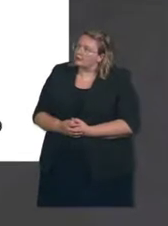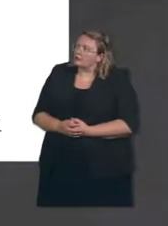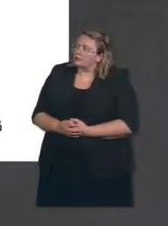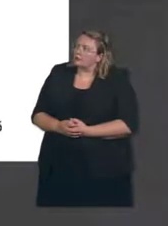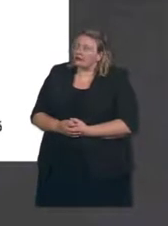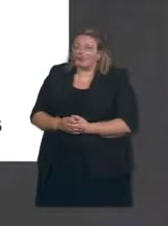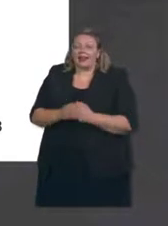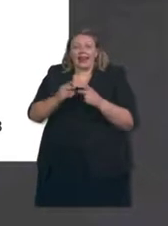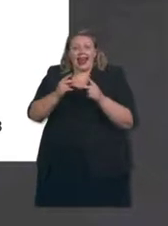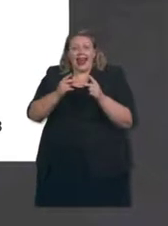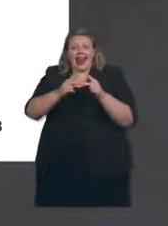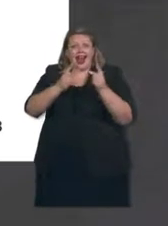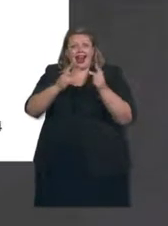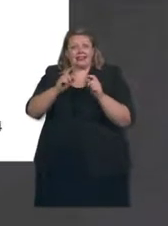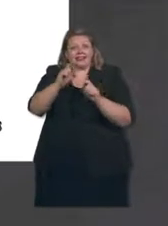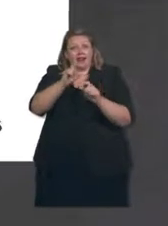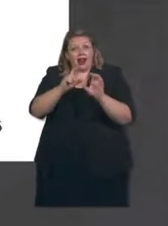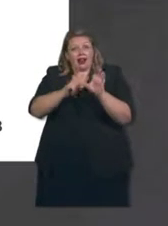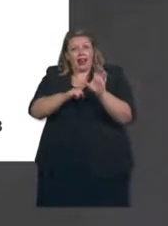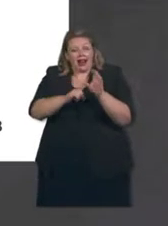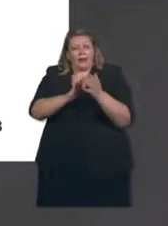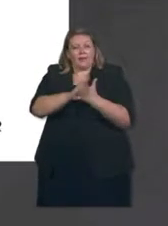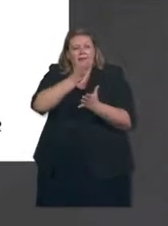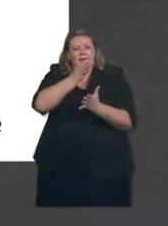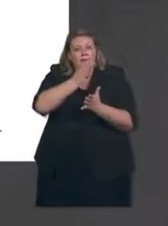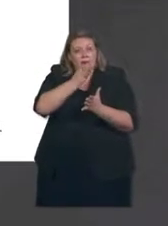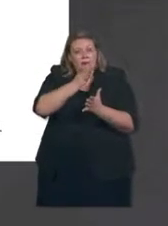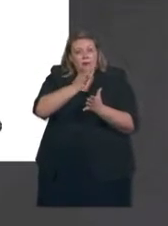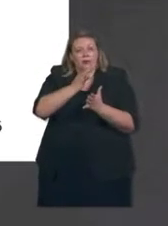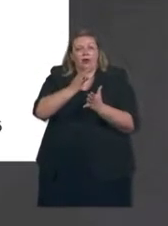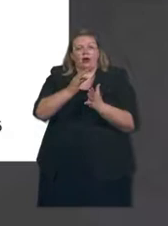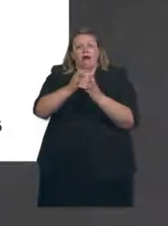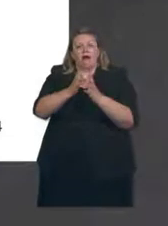that England there would be something very similar for Scotland, Wales, and Northern Ireland